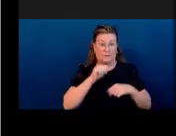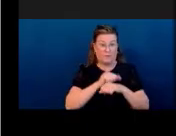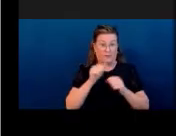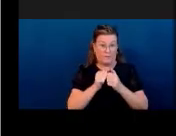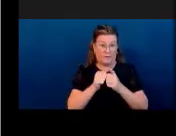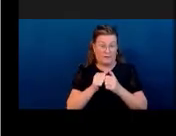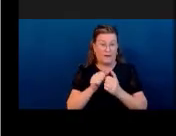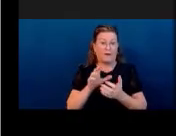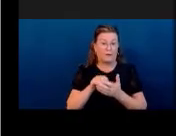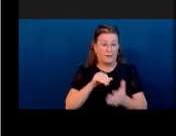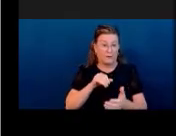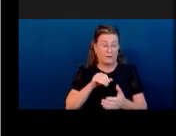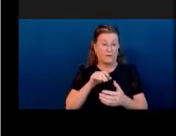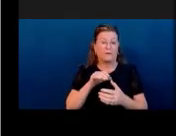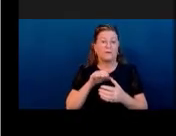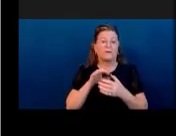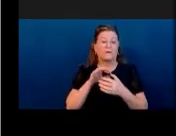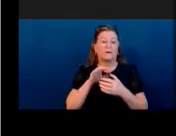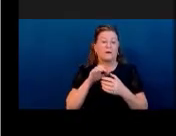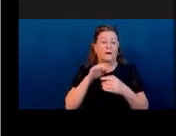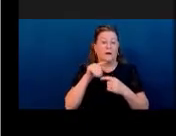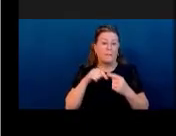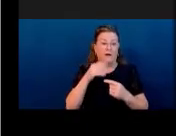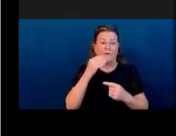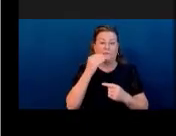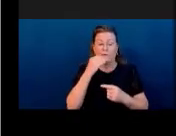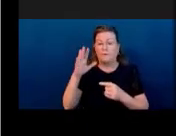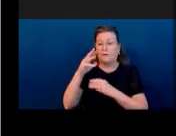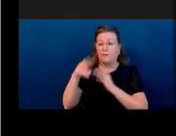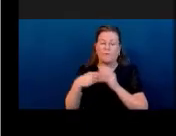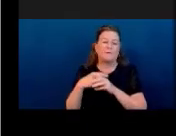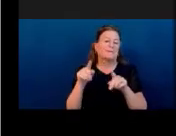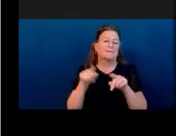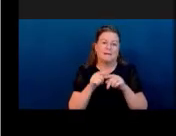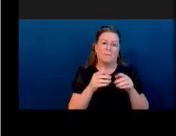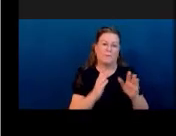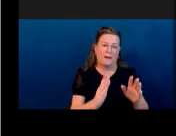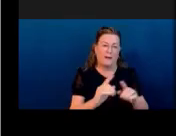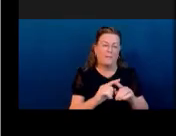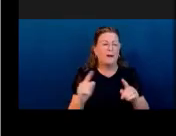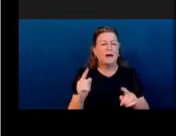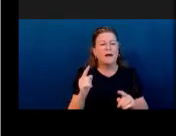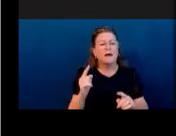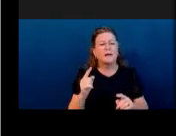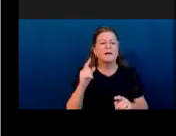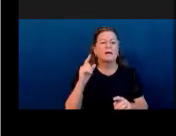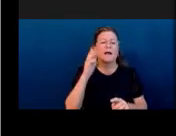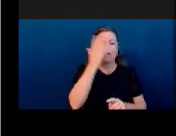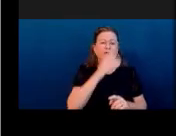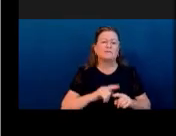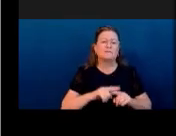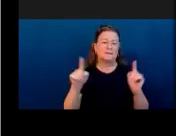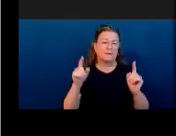about food, excuse me, and their world in the same way, it just looks different when they're older and when they have